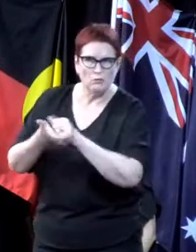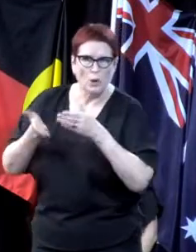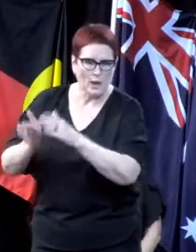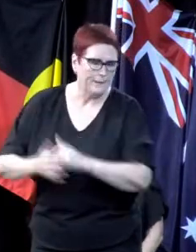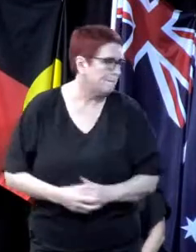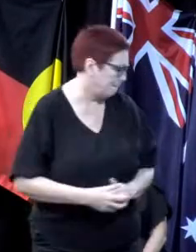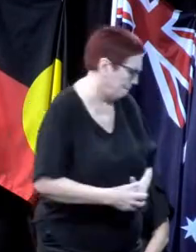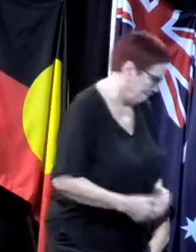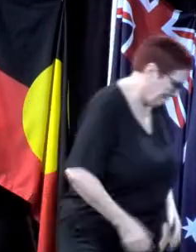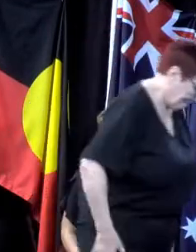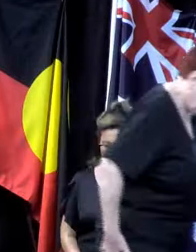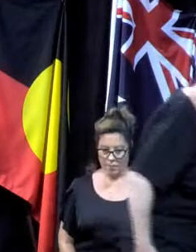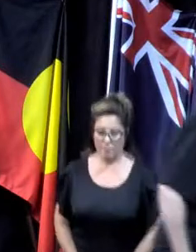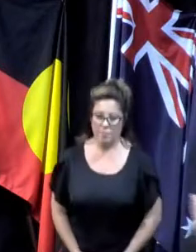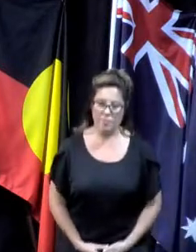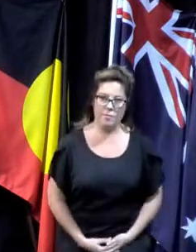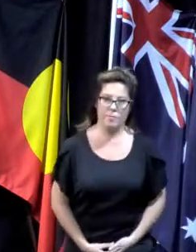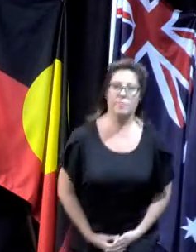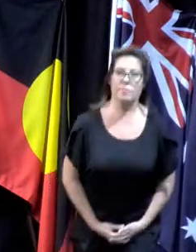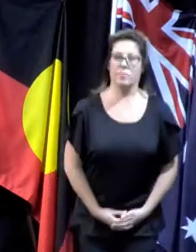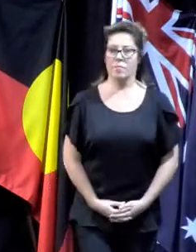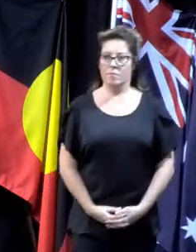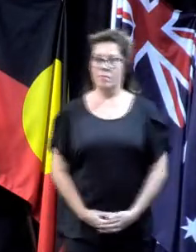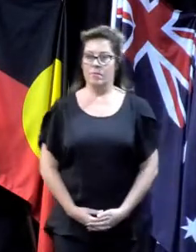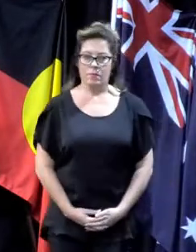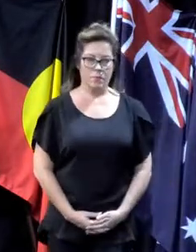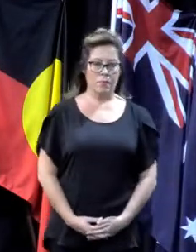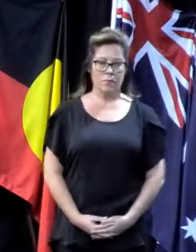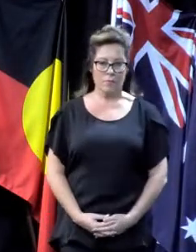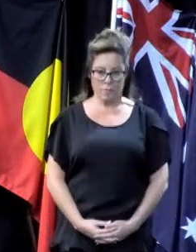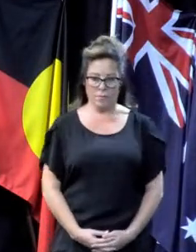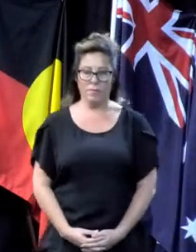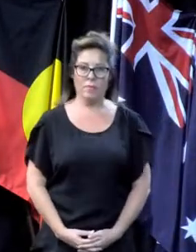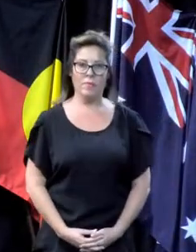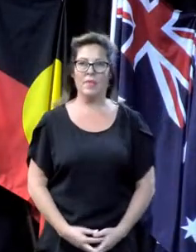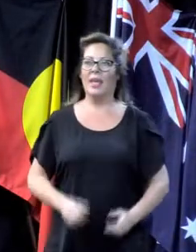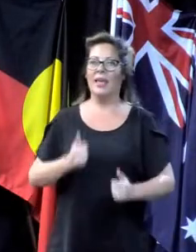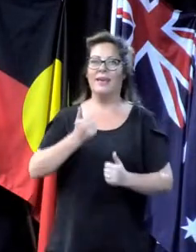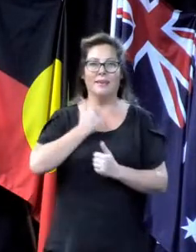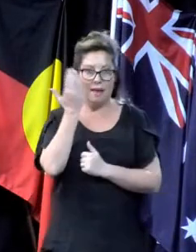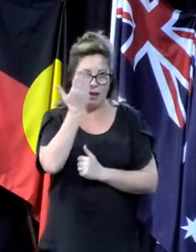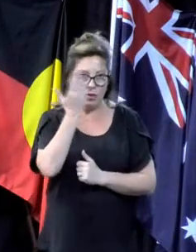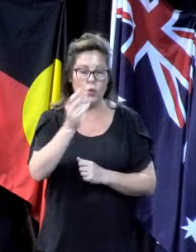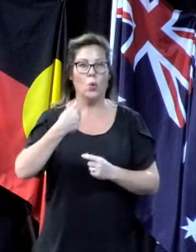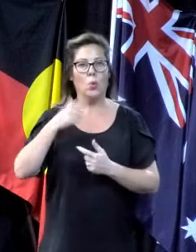So, at Ingham High, we engaged a critical friend when we started, and the critical friend was Dr. Loretta Giorcelli.